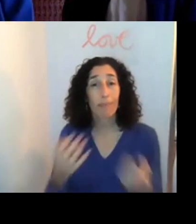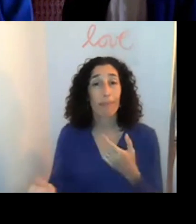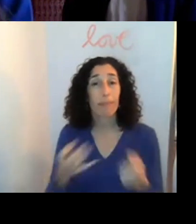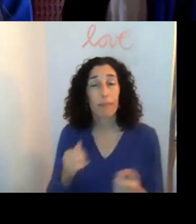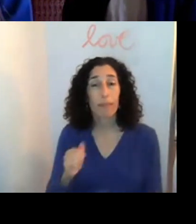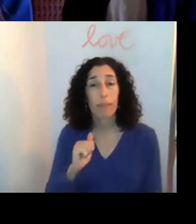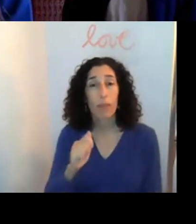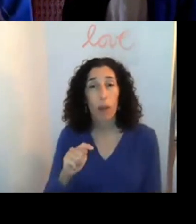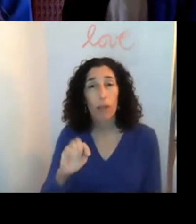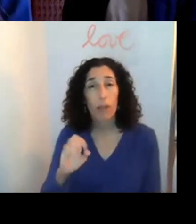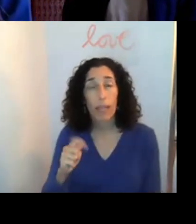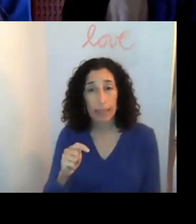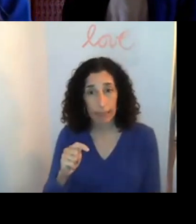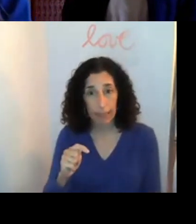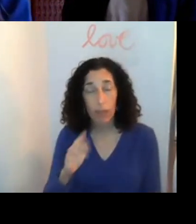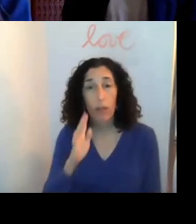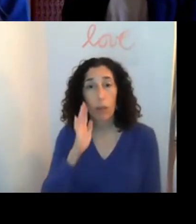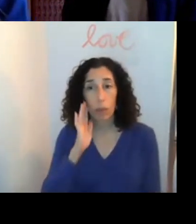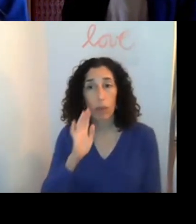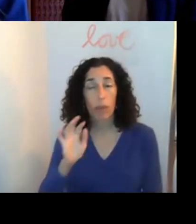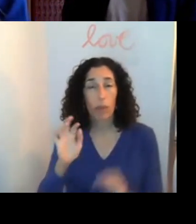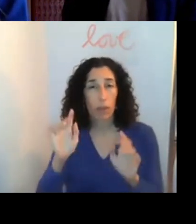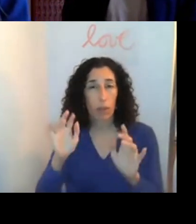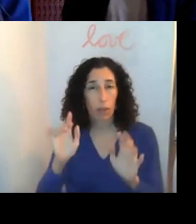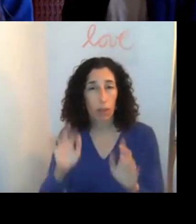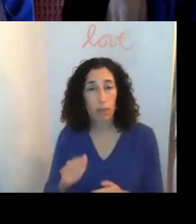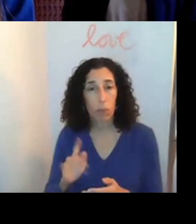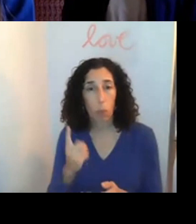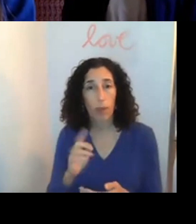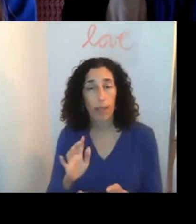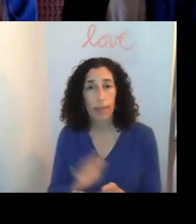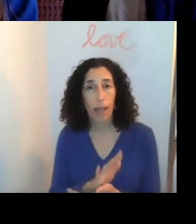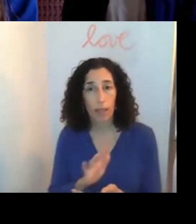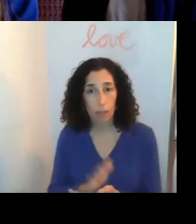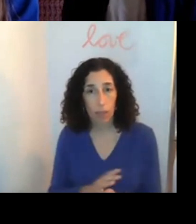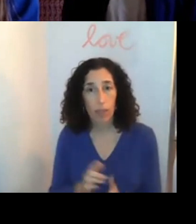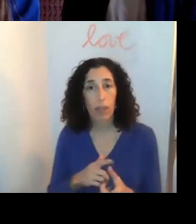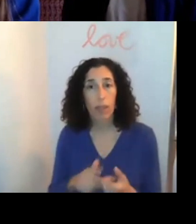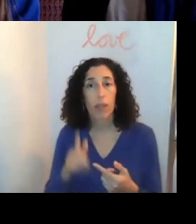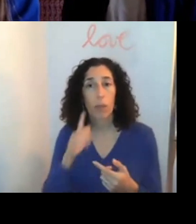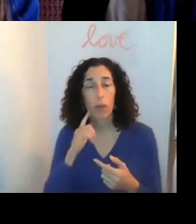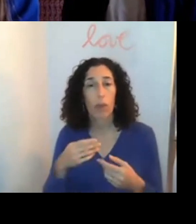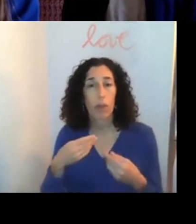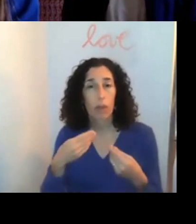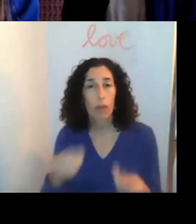if that's cool. So it says, “the title Alt‑text as Poetry appears in white text centered over